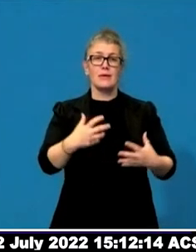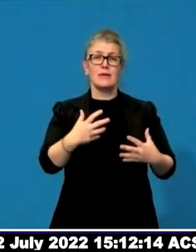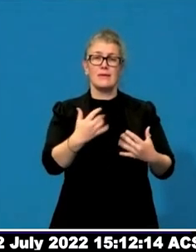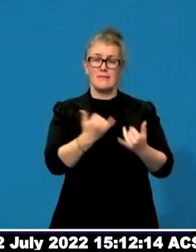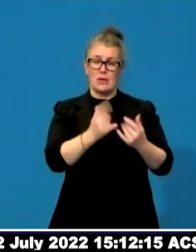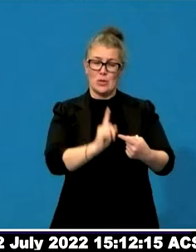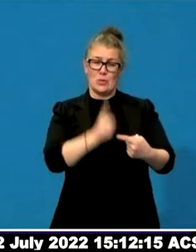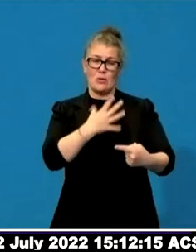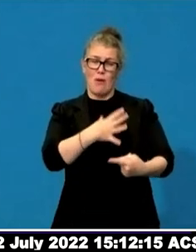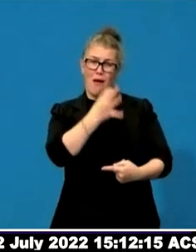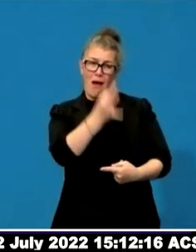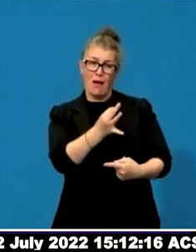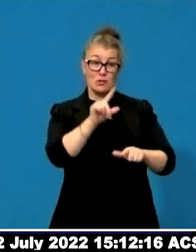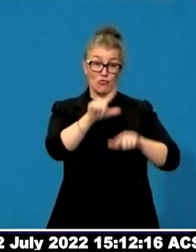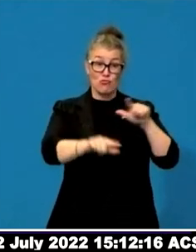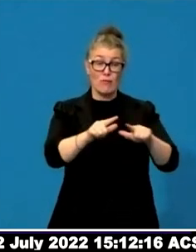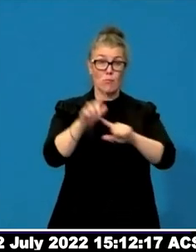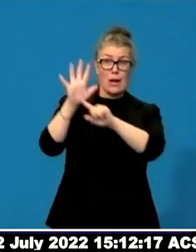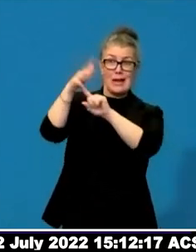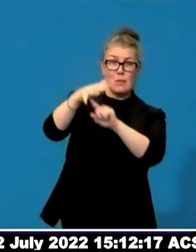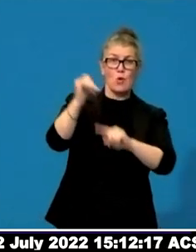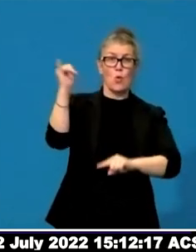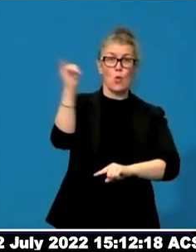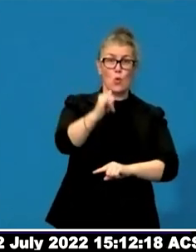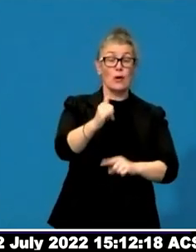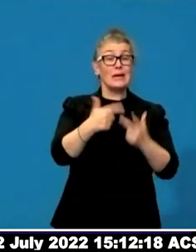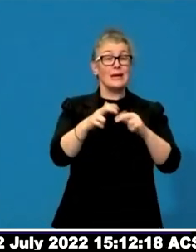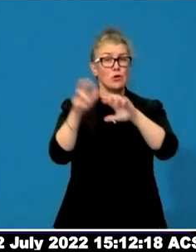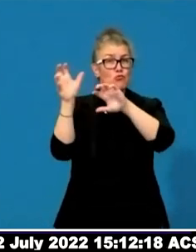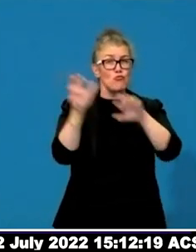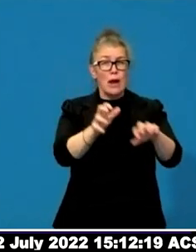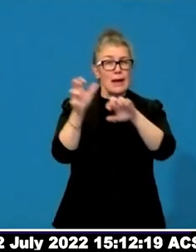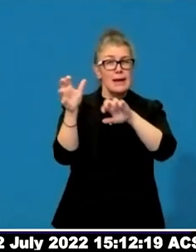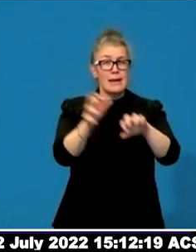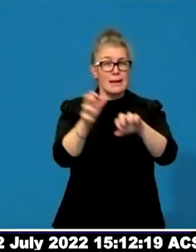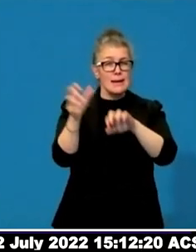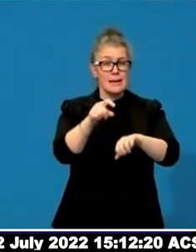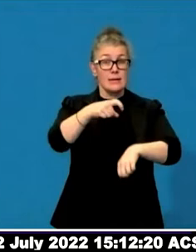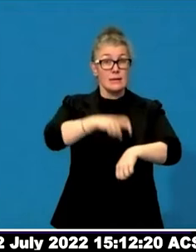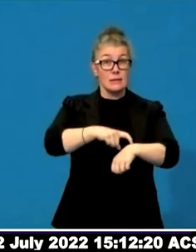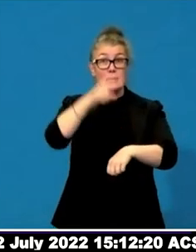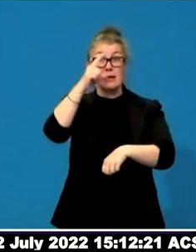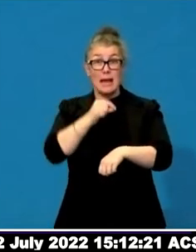During the wet season, is it economically viable to travel by air to Aurukun? For who, sorry?